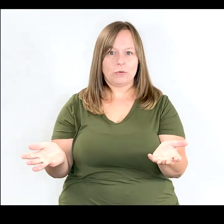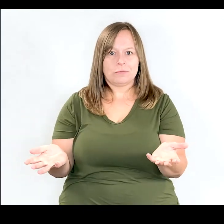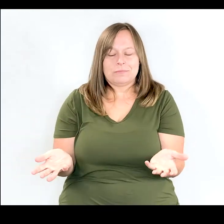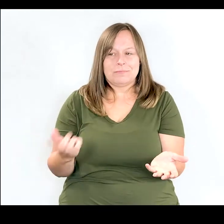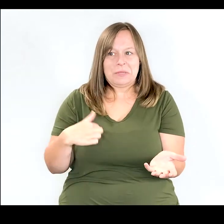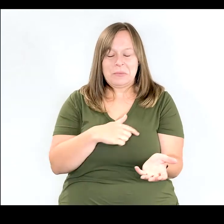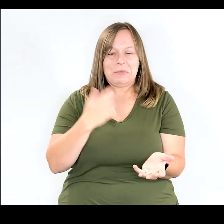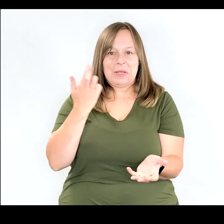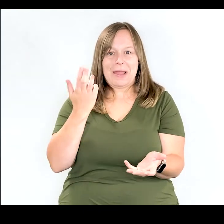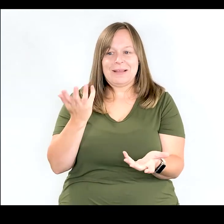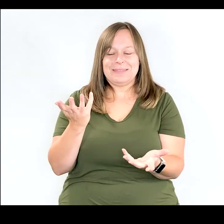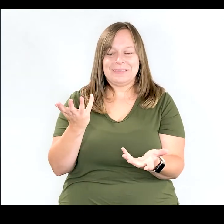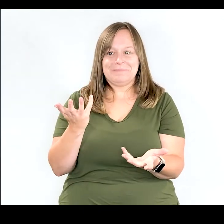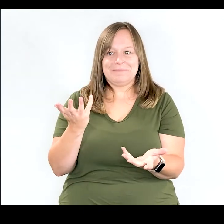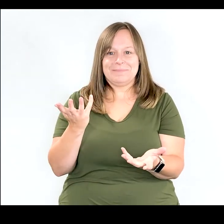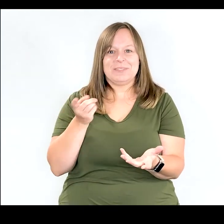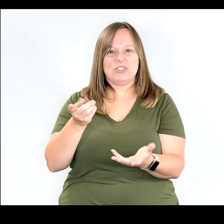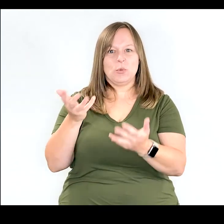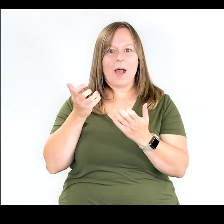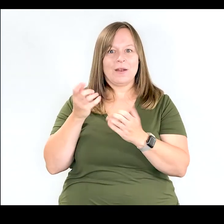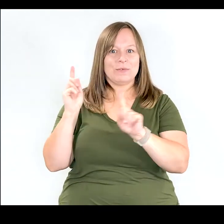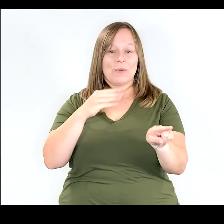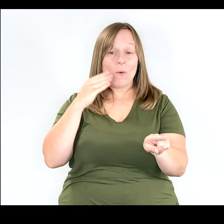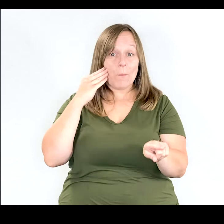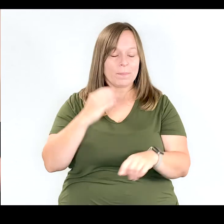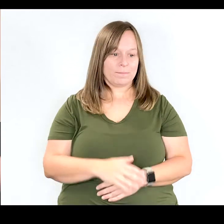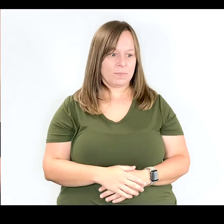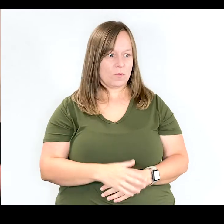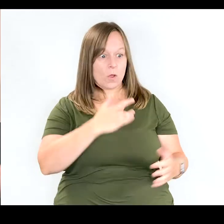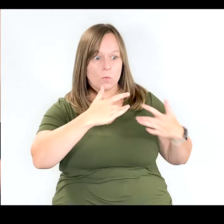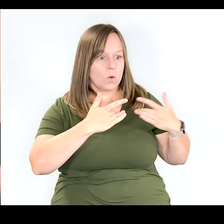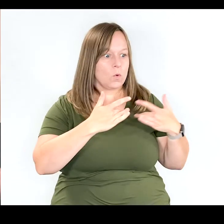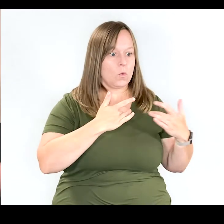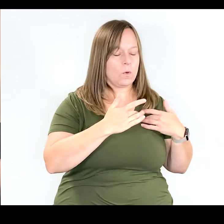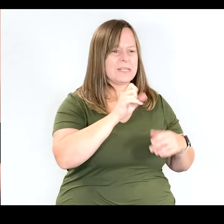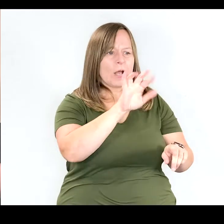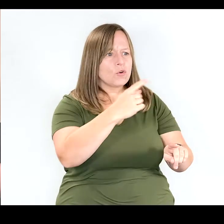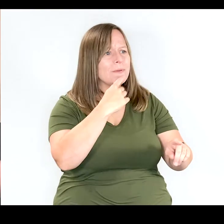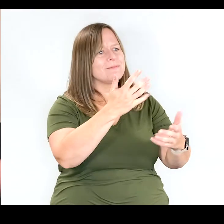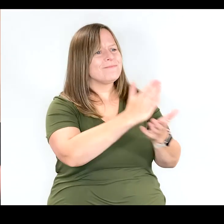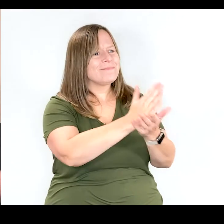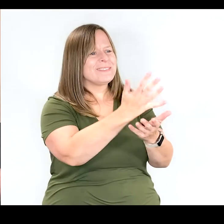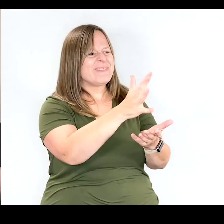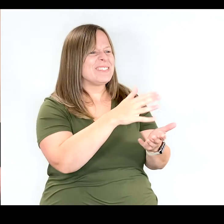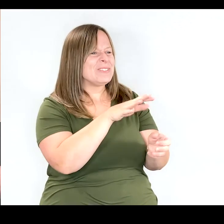was to realize what she wanted. I was worried. So Sarah told me don't stop worrying.